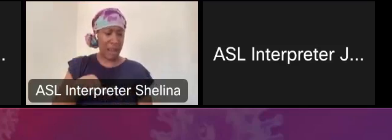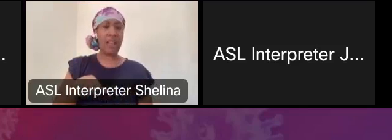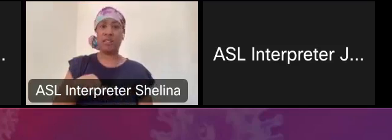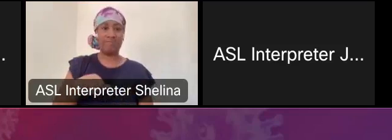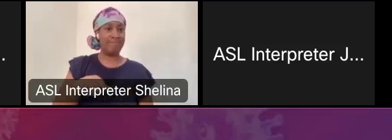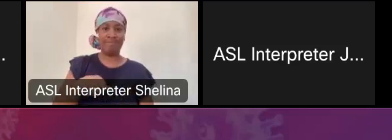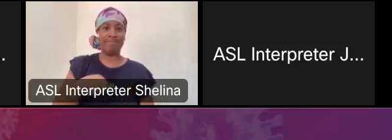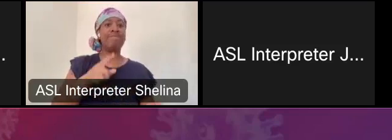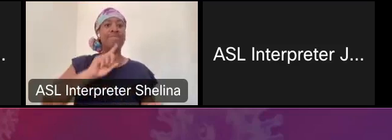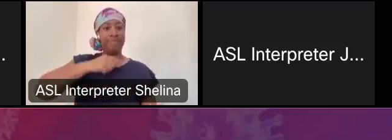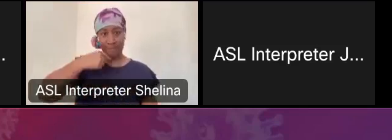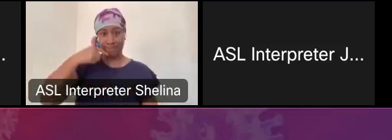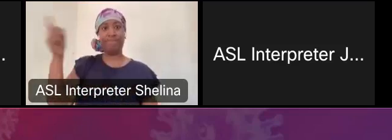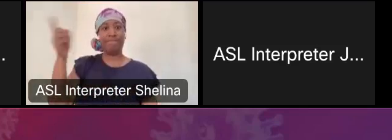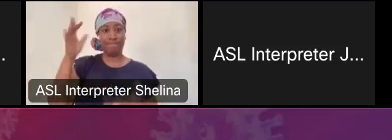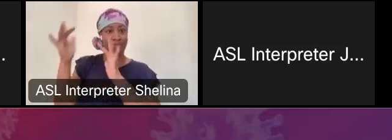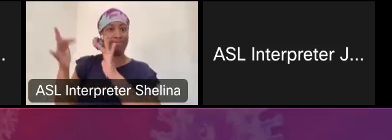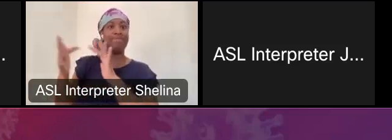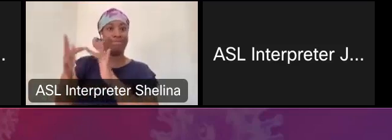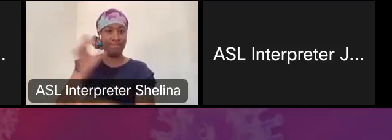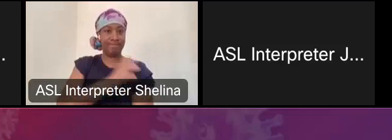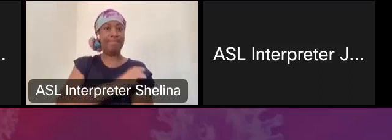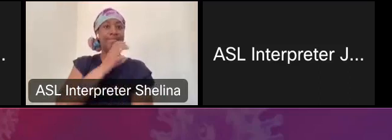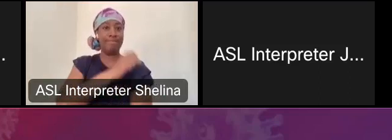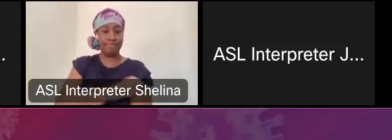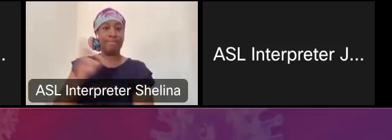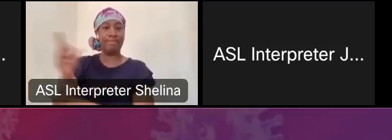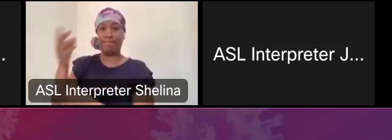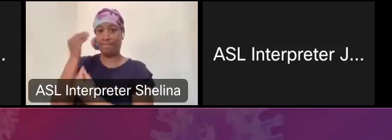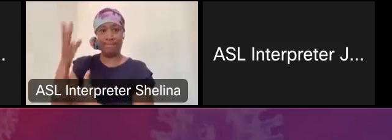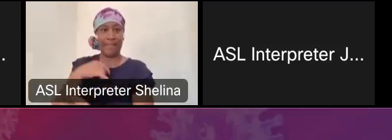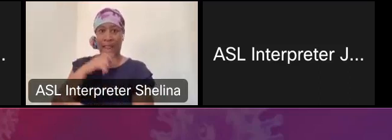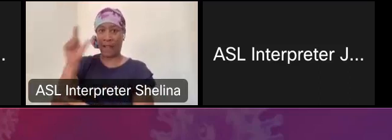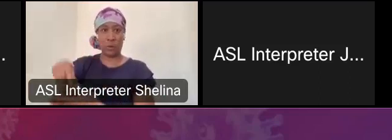Also, no, 1 will be asked about the immigration or vaccine or a citizen.